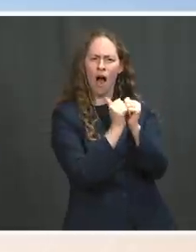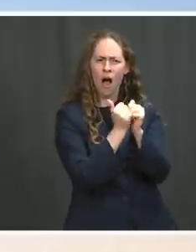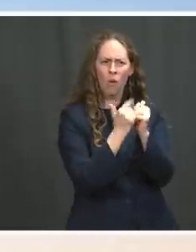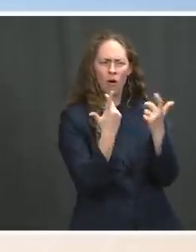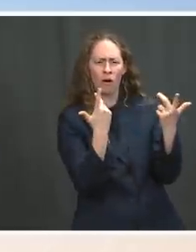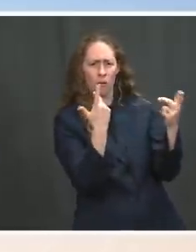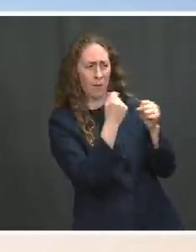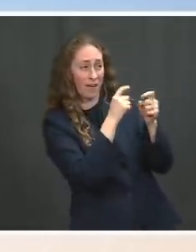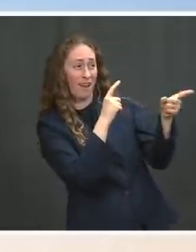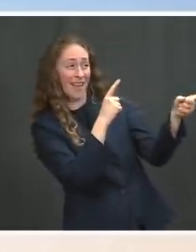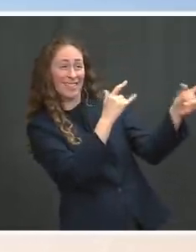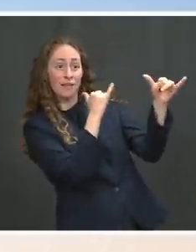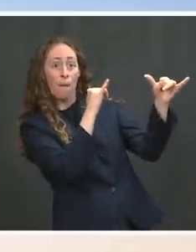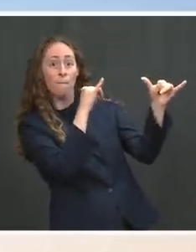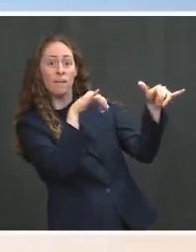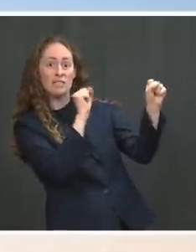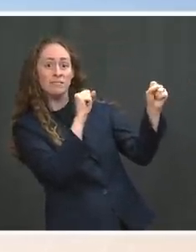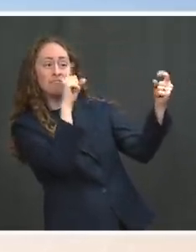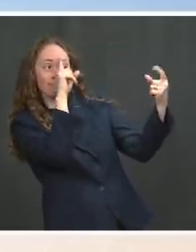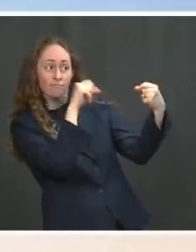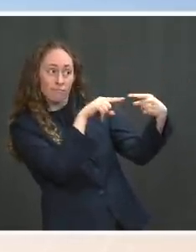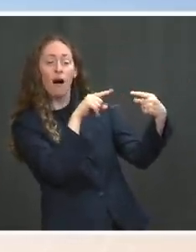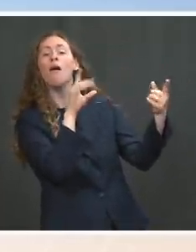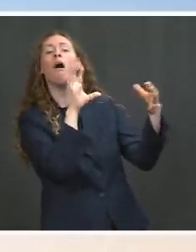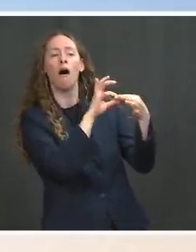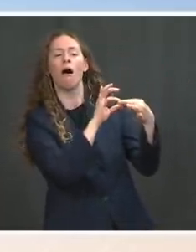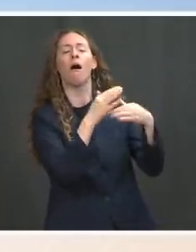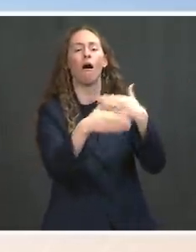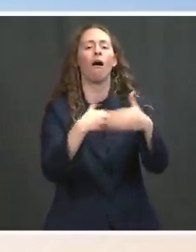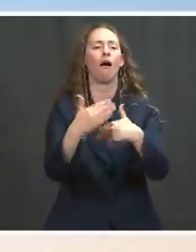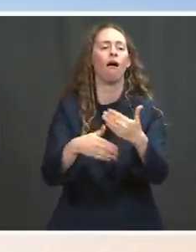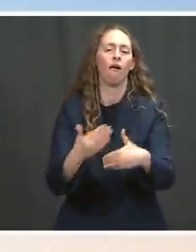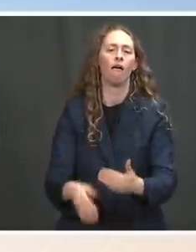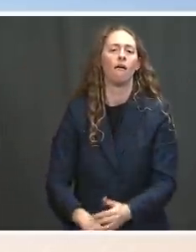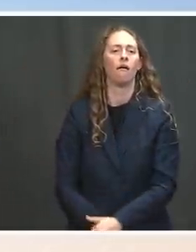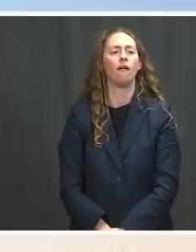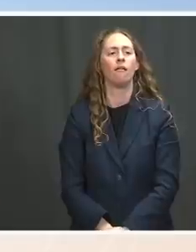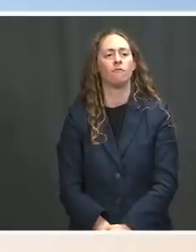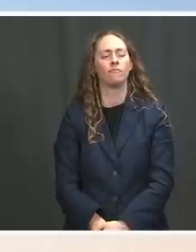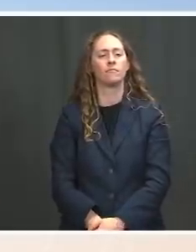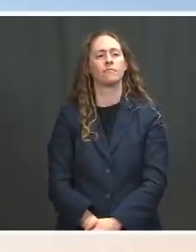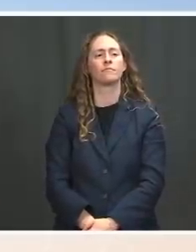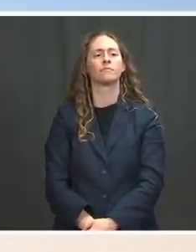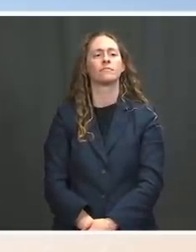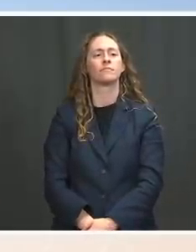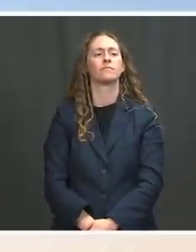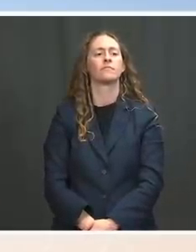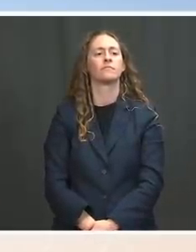But there is also an opportunity to work together on areas like increasing competitiveness among our workforce,